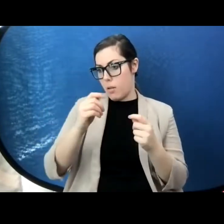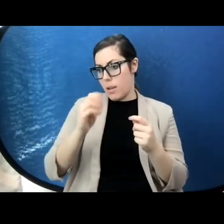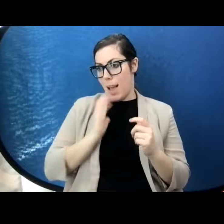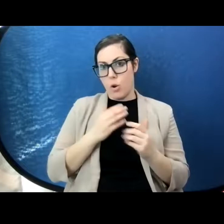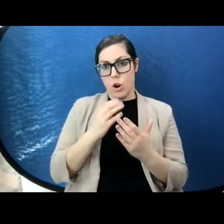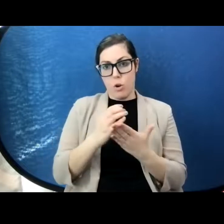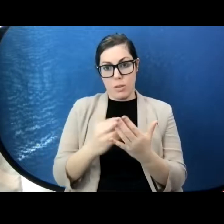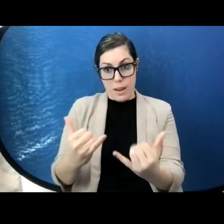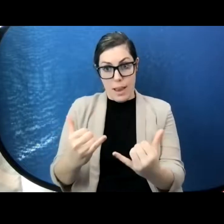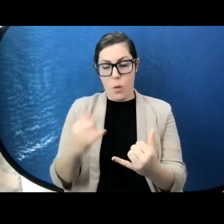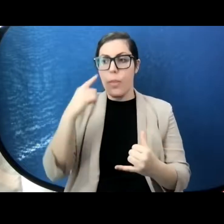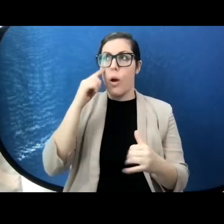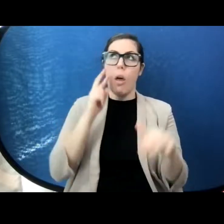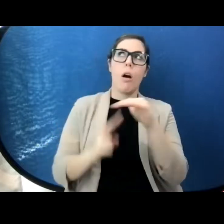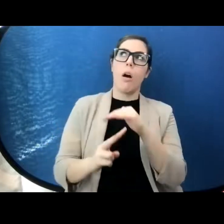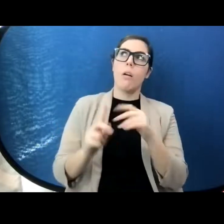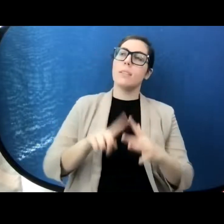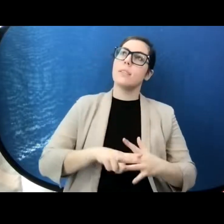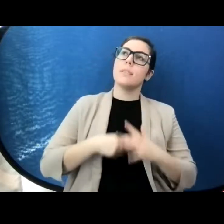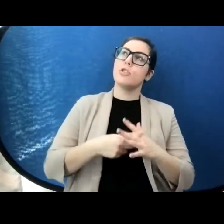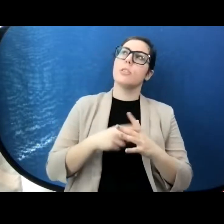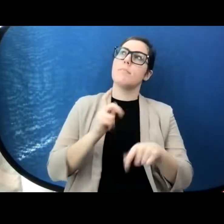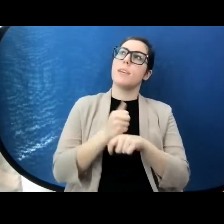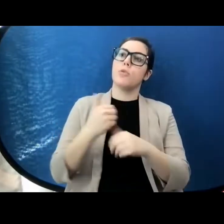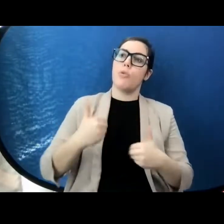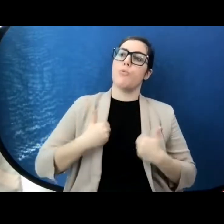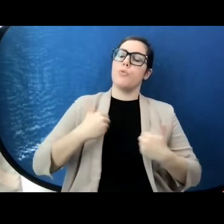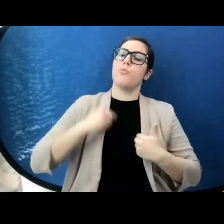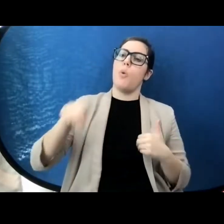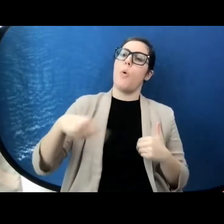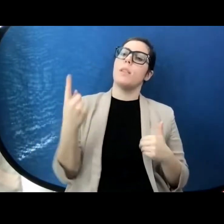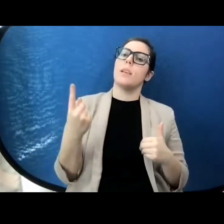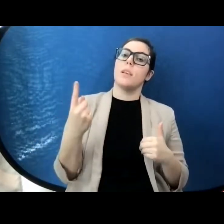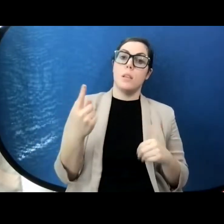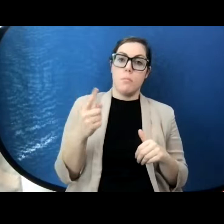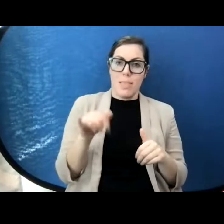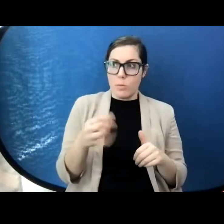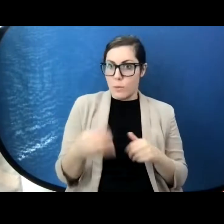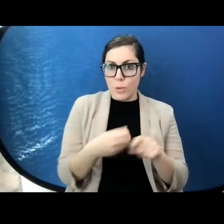an initiative based on youth only and that was a couple of years ago and through that